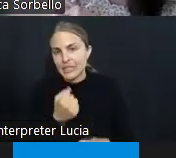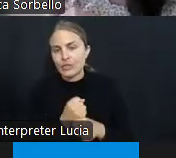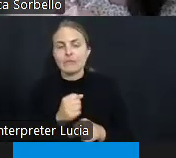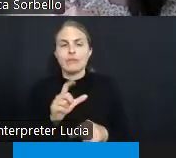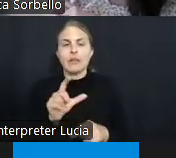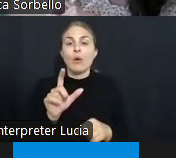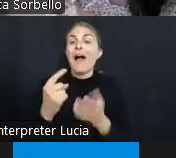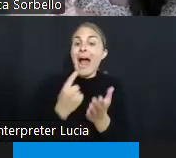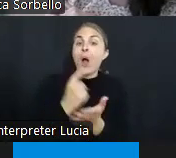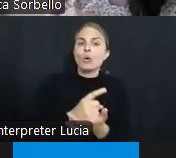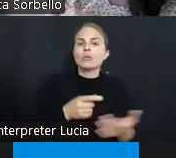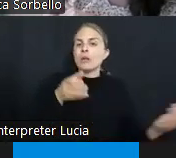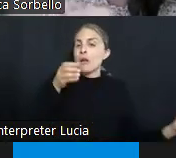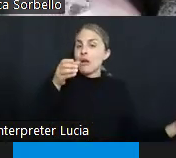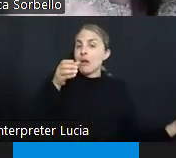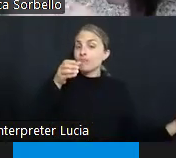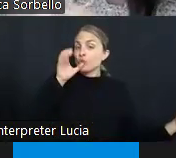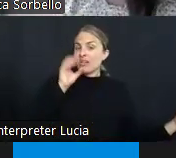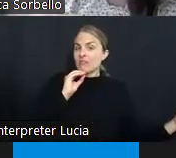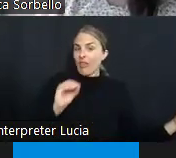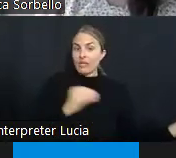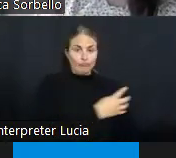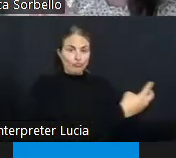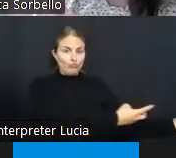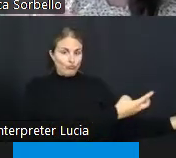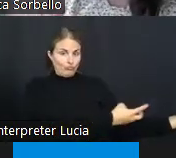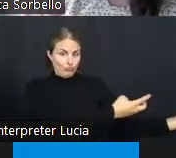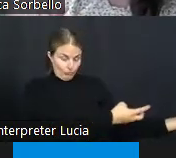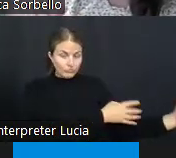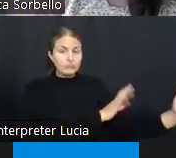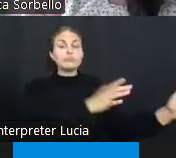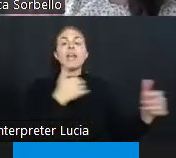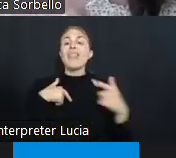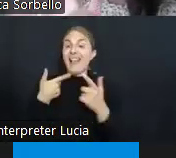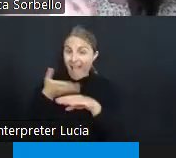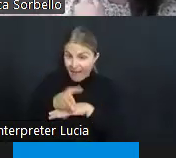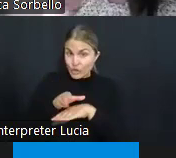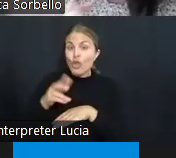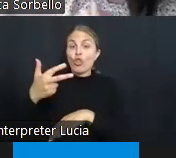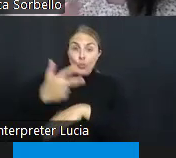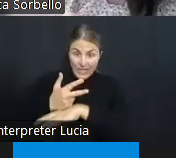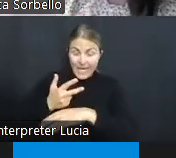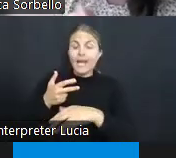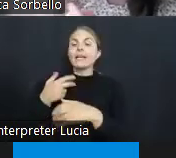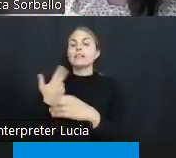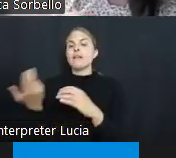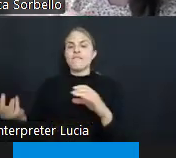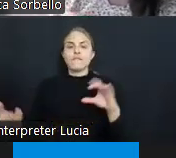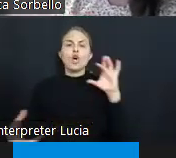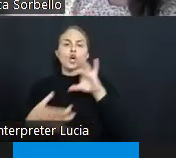machine or FMRI which looks at the different responses within the brain. You know, those folks were asked to